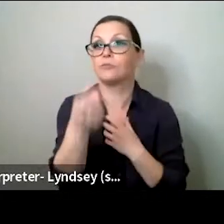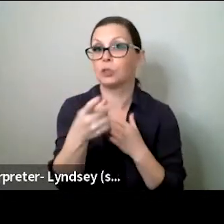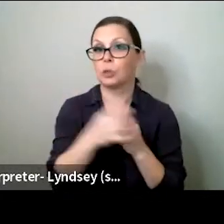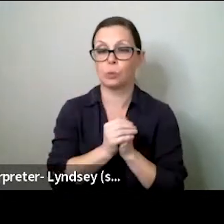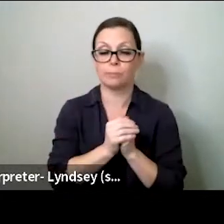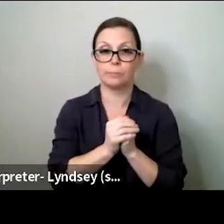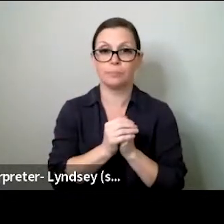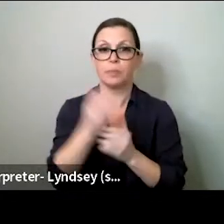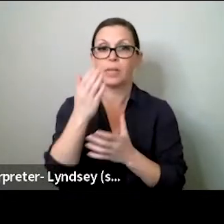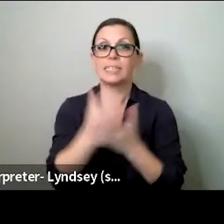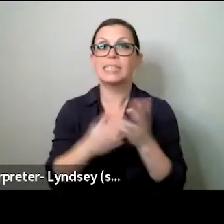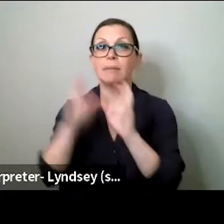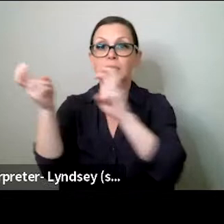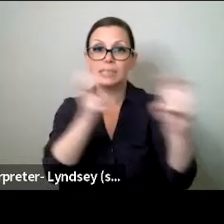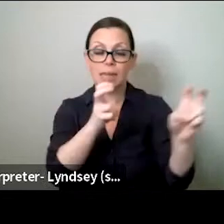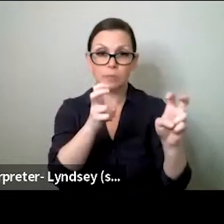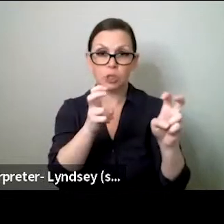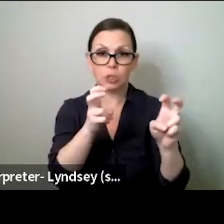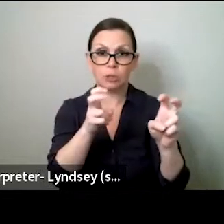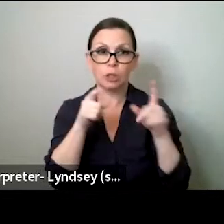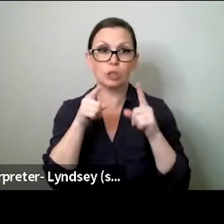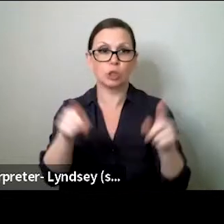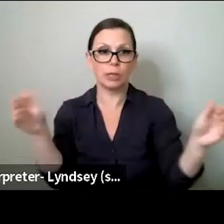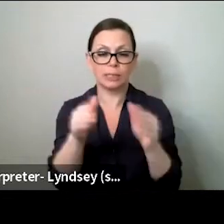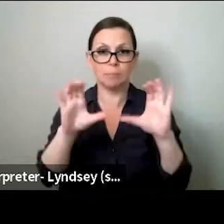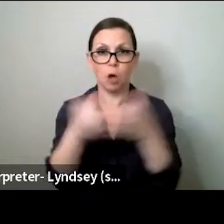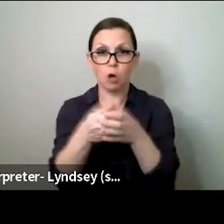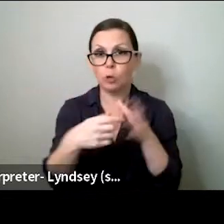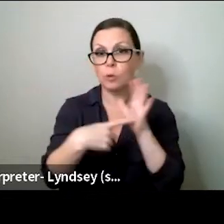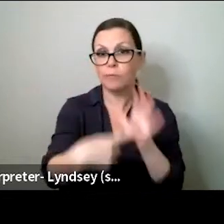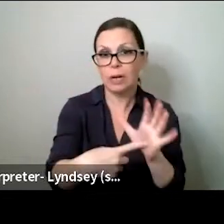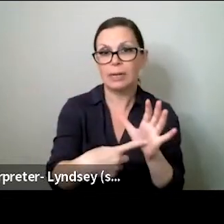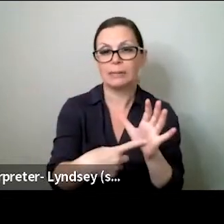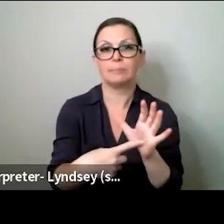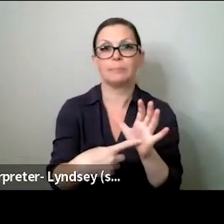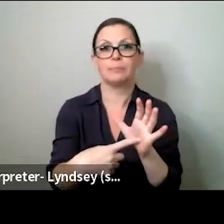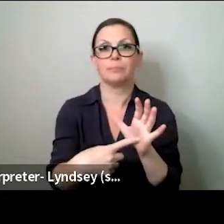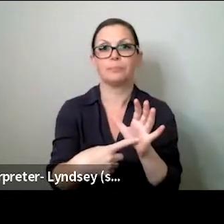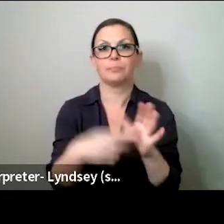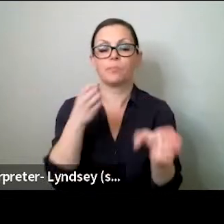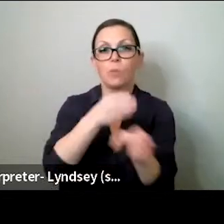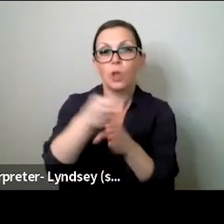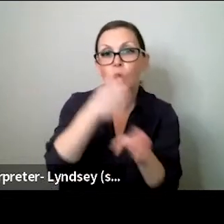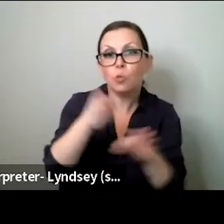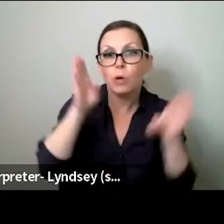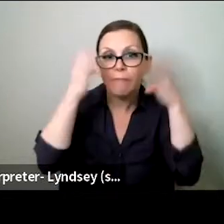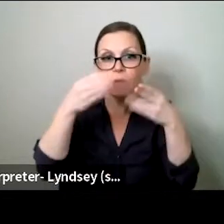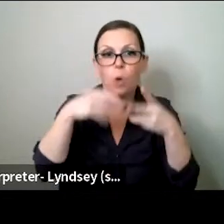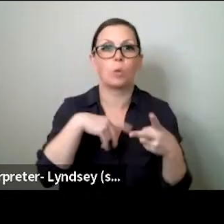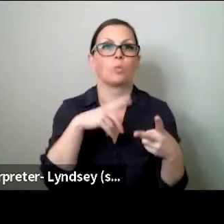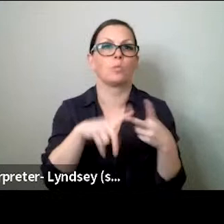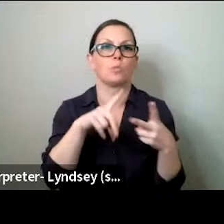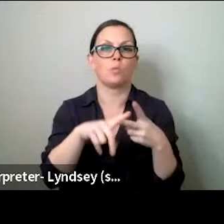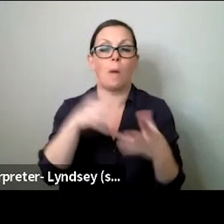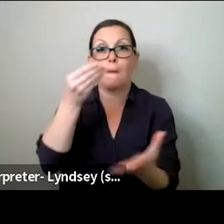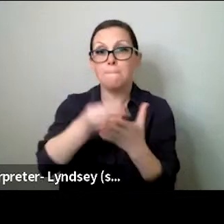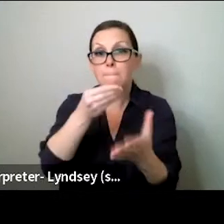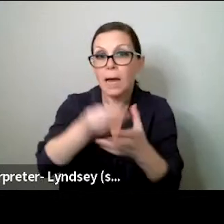And some of the subjects of our small group sessions, for instance, are career-focus, and money management,